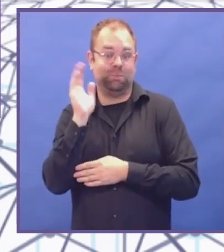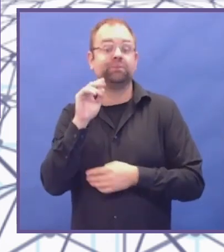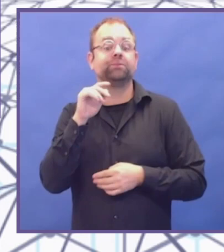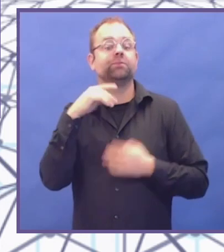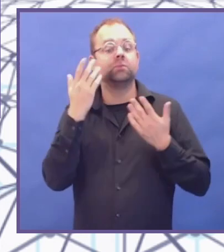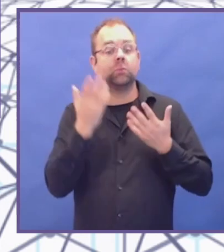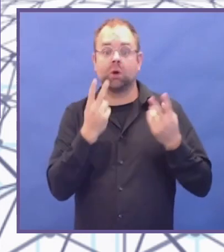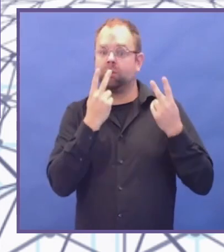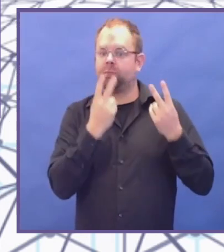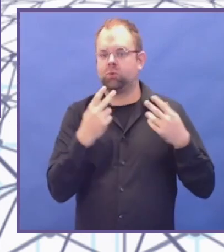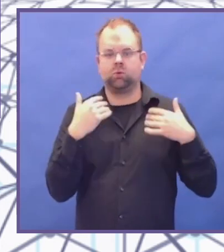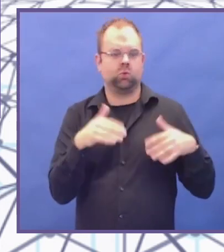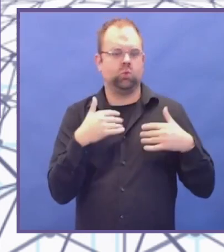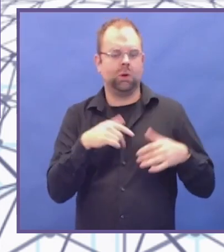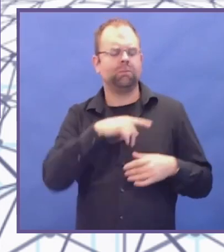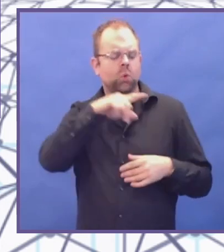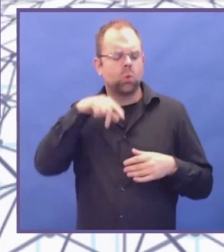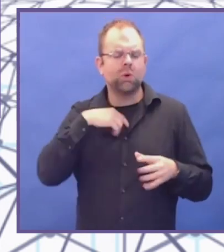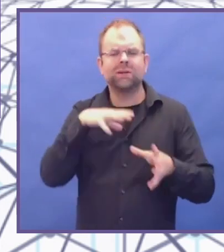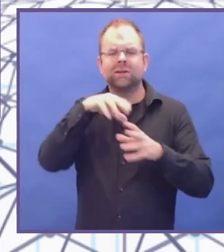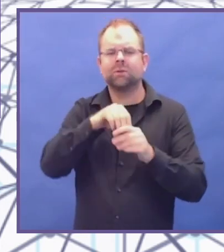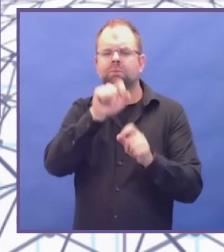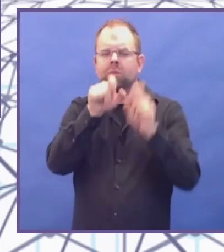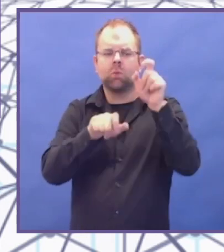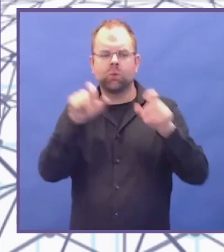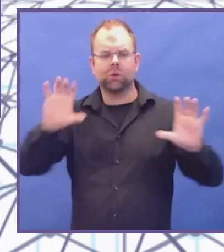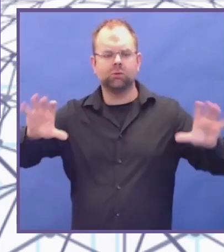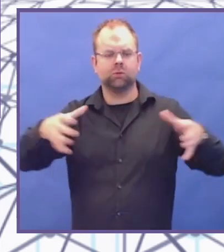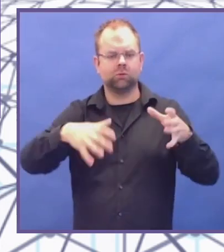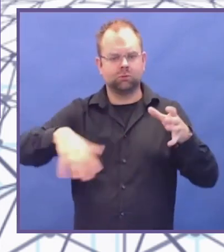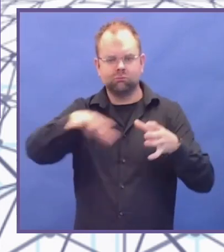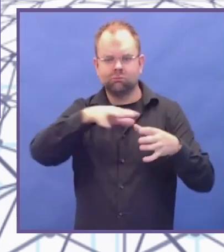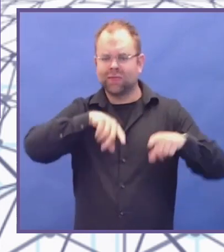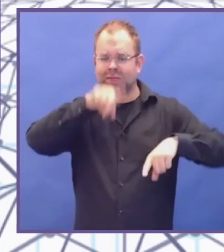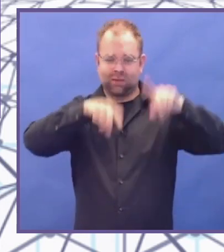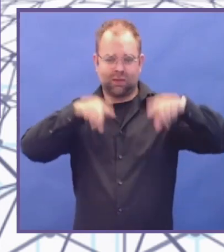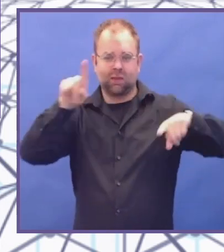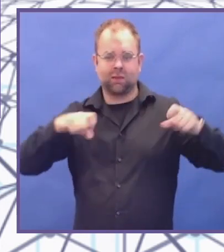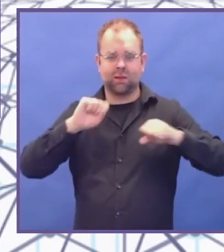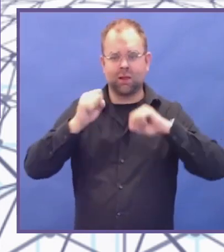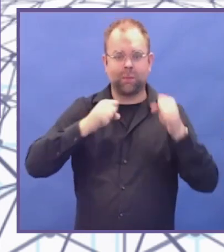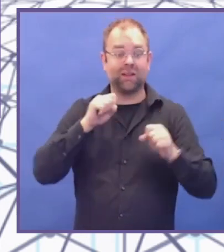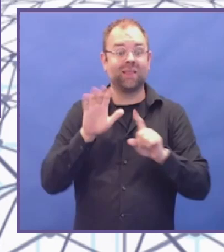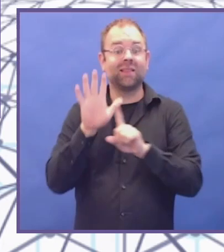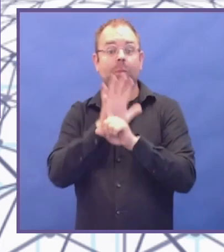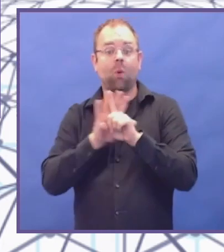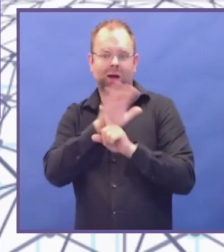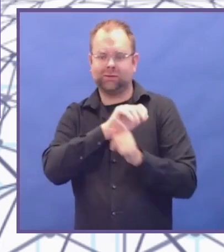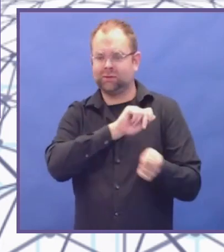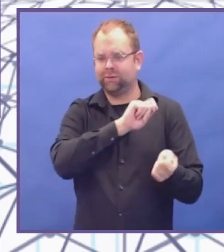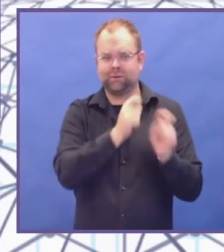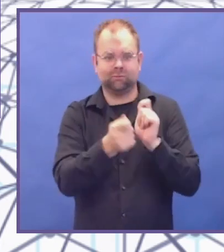It might be happening at different speeds or be at different stages, but it is happening everywhere. And many countries are already working to meet the